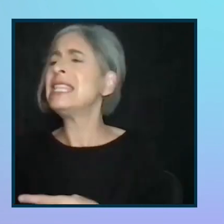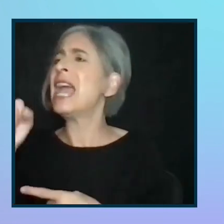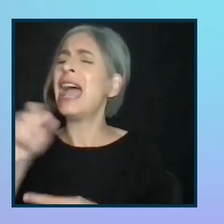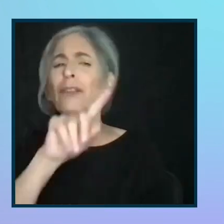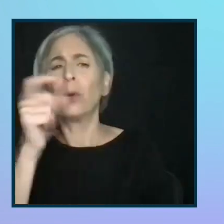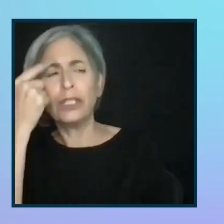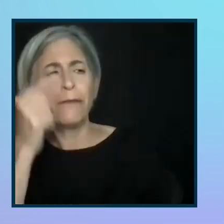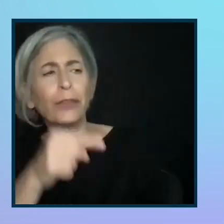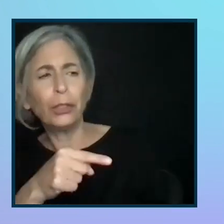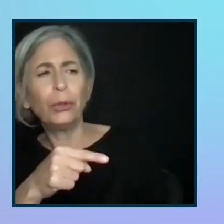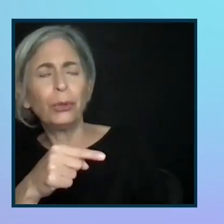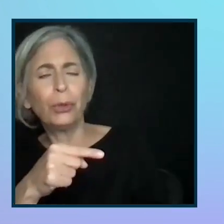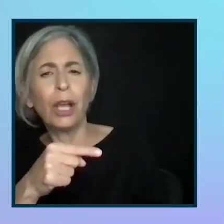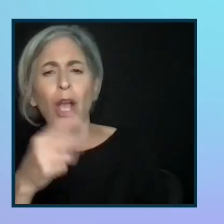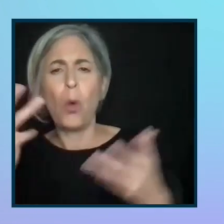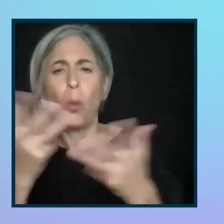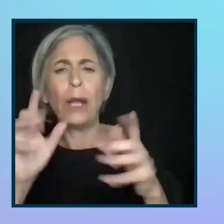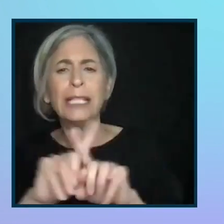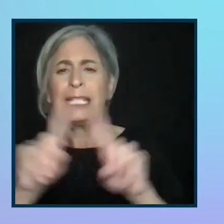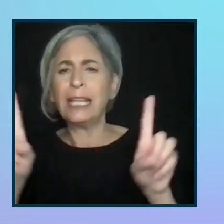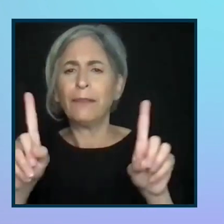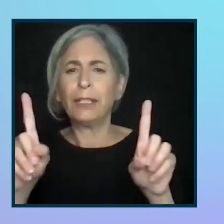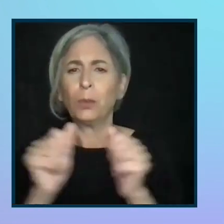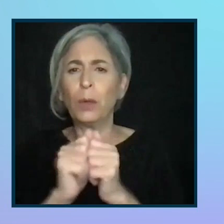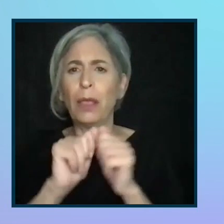like what is the difference between author and authority?